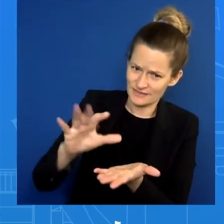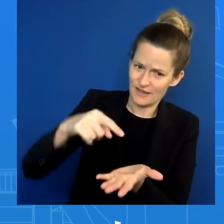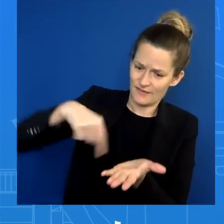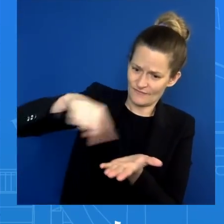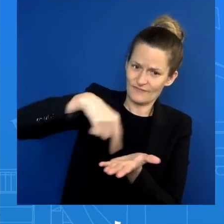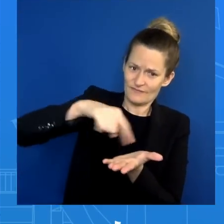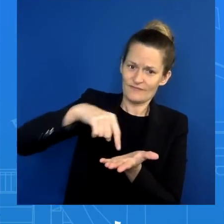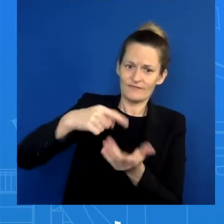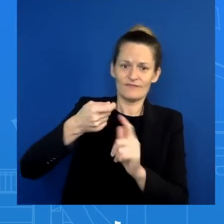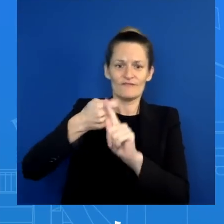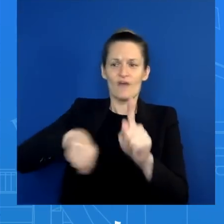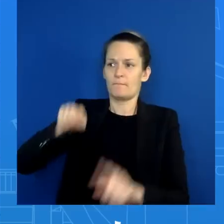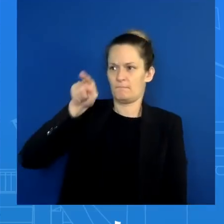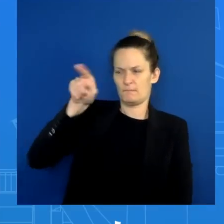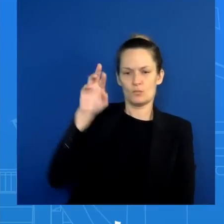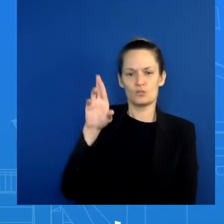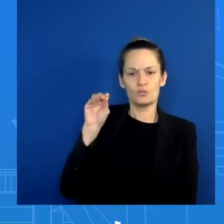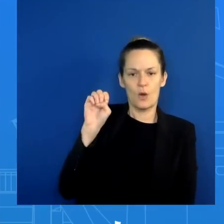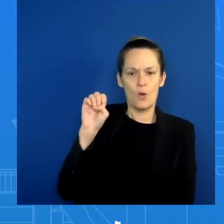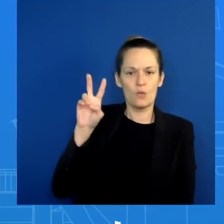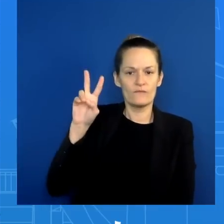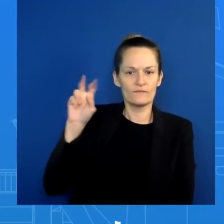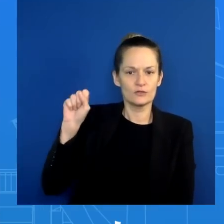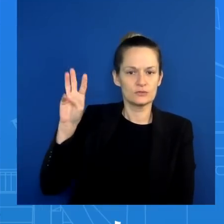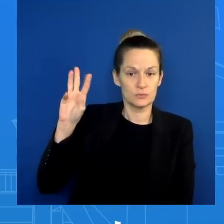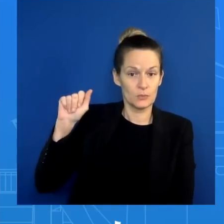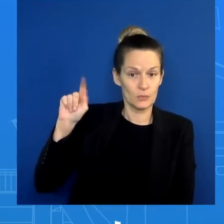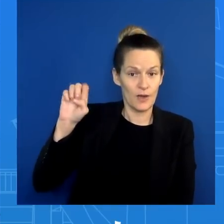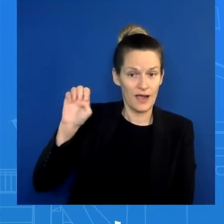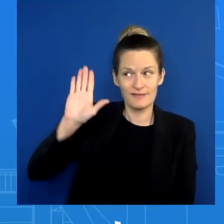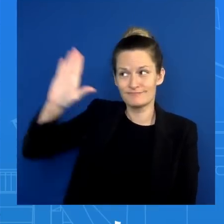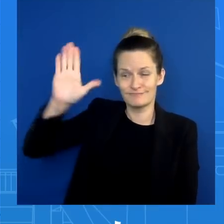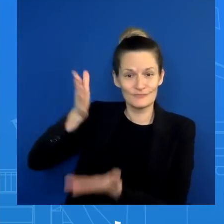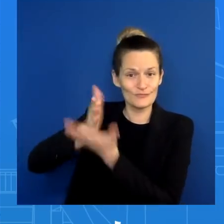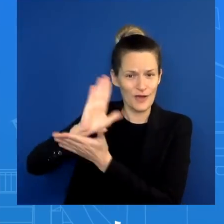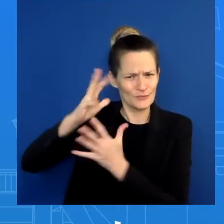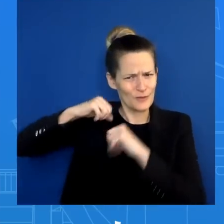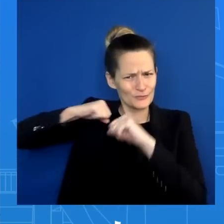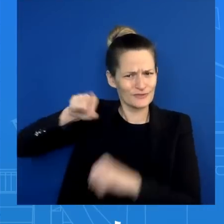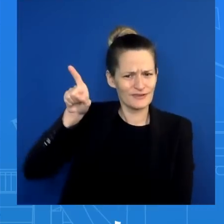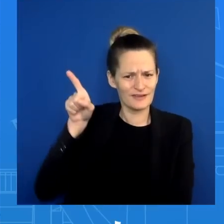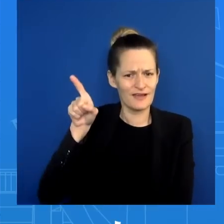in this country disagree. They disagree because this has been life changing.